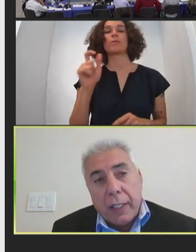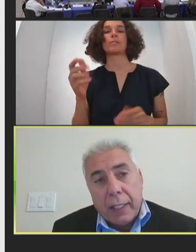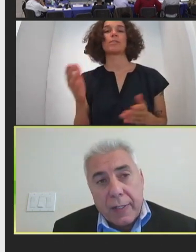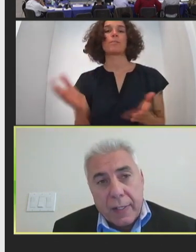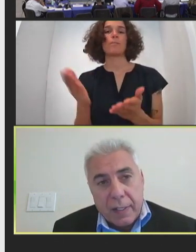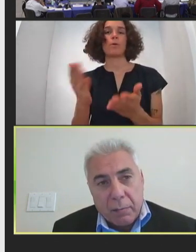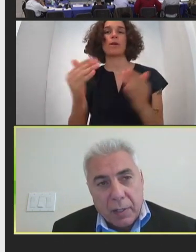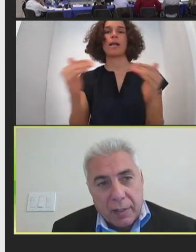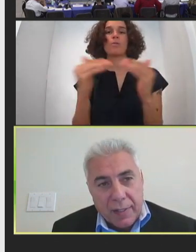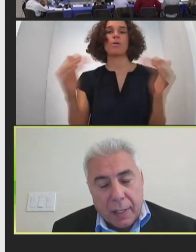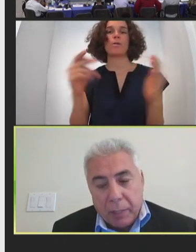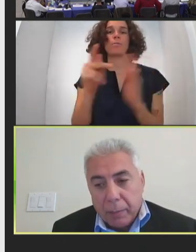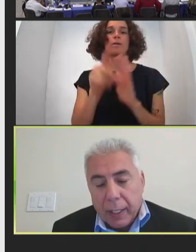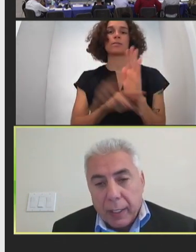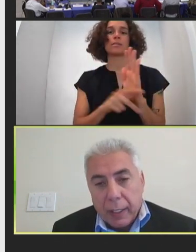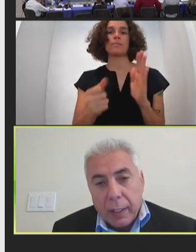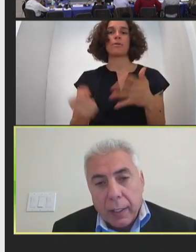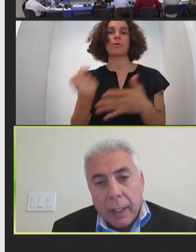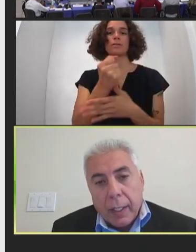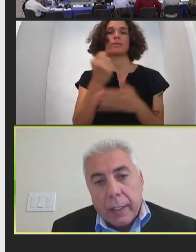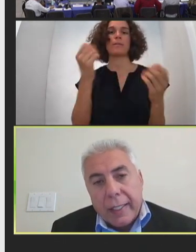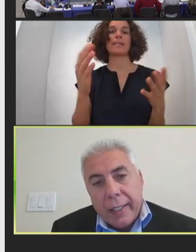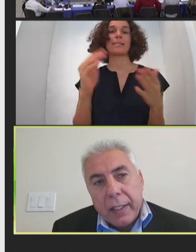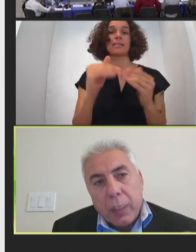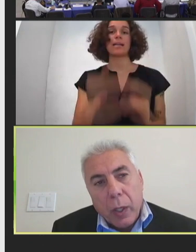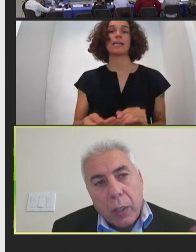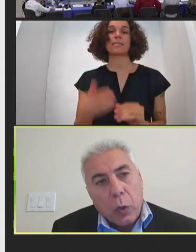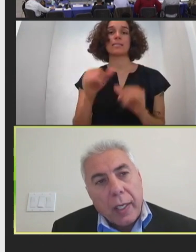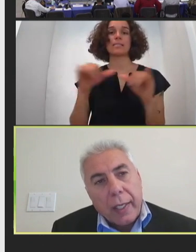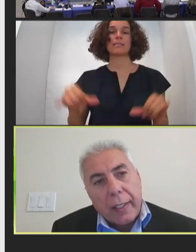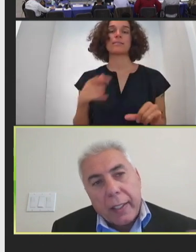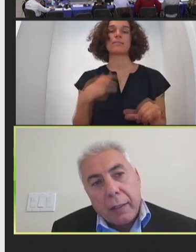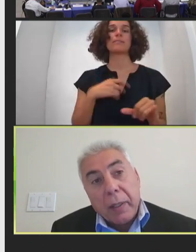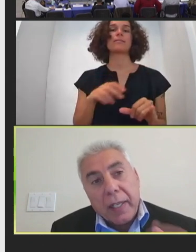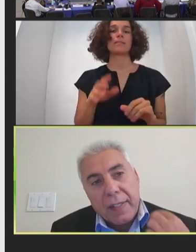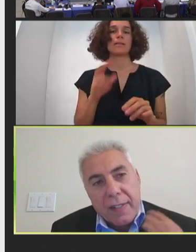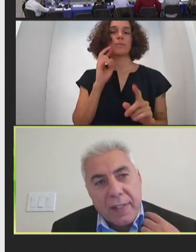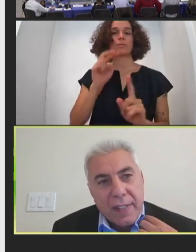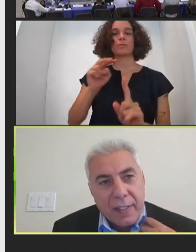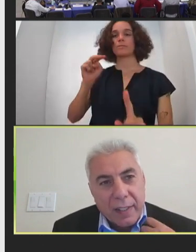data system -- I'm stepping back here -- did not require to collect data by race, ethnicity,